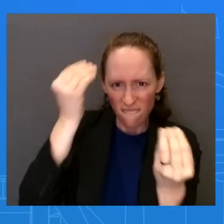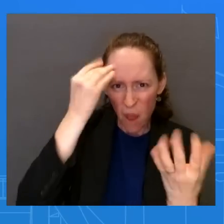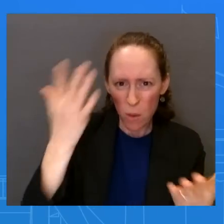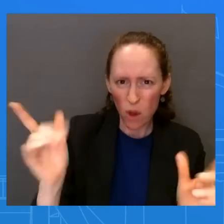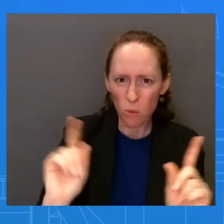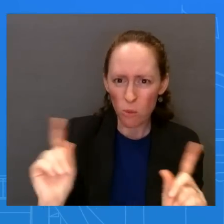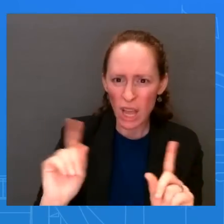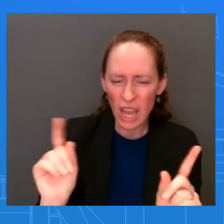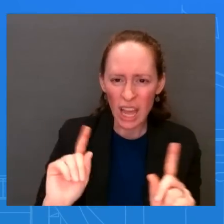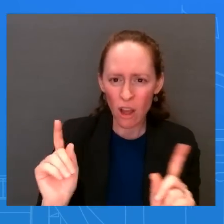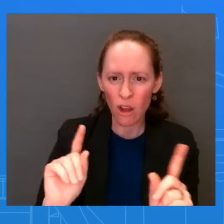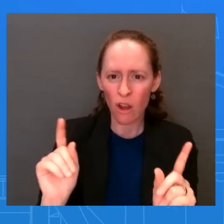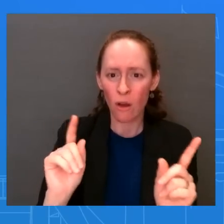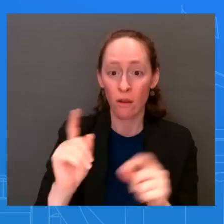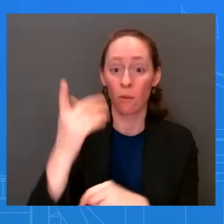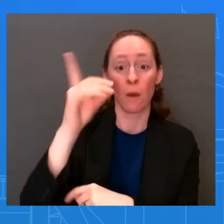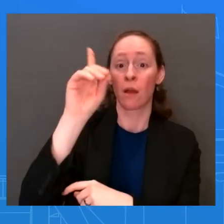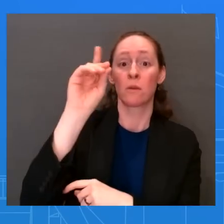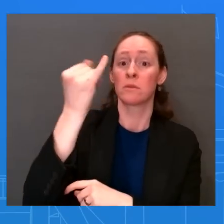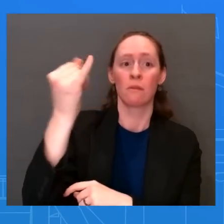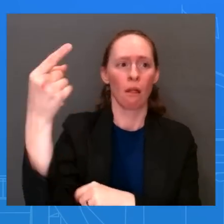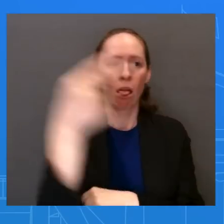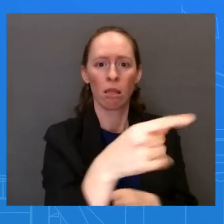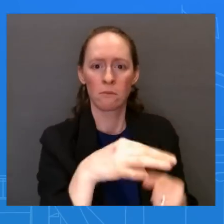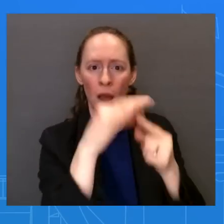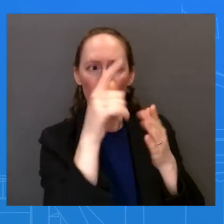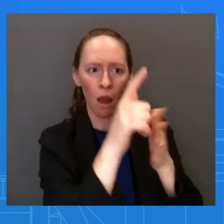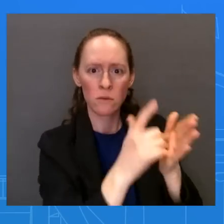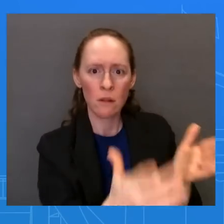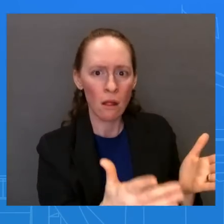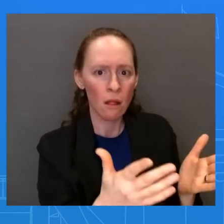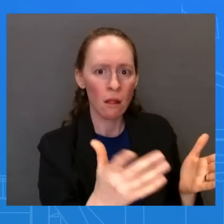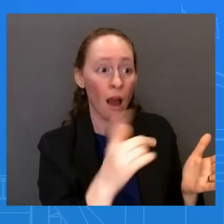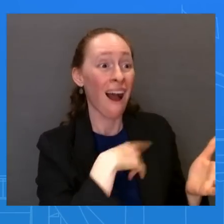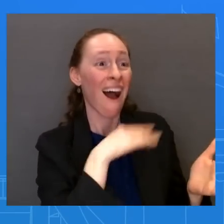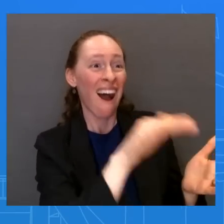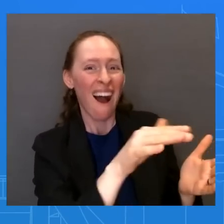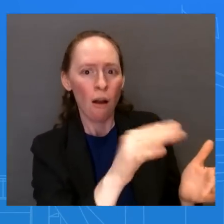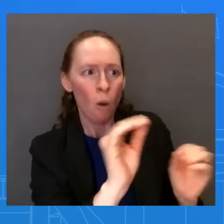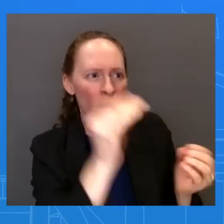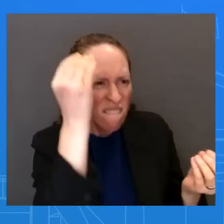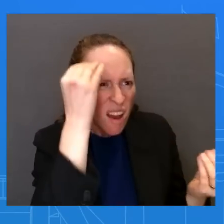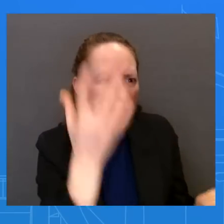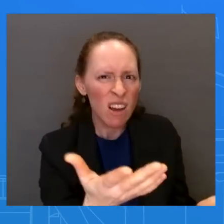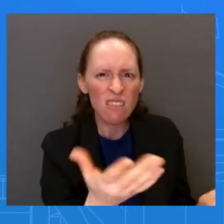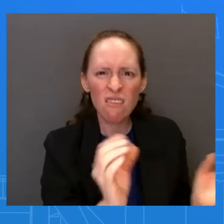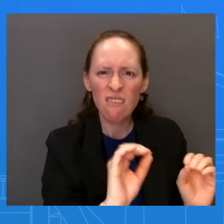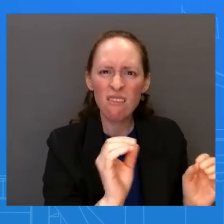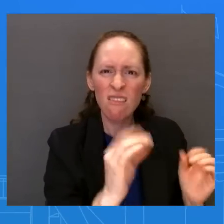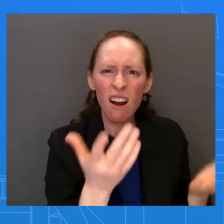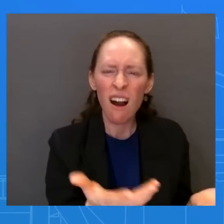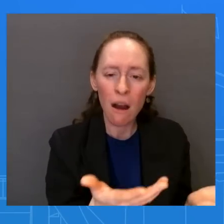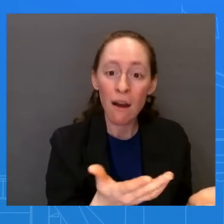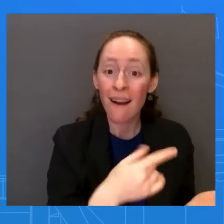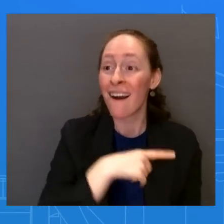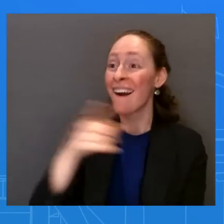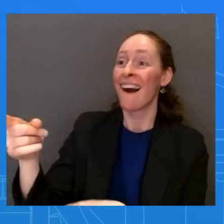White House Counsel refers us to DOJ. So if you are not able to talk about this from the podium, would you invite a DOJ official